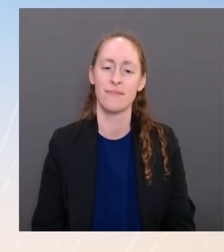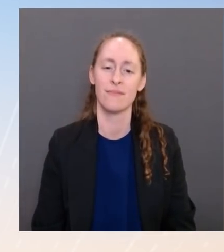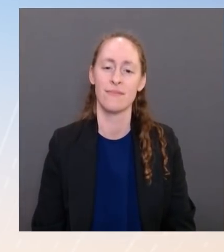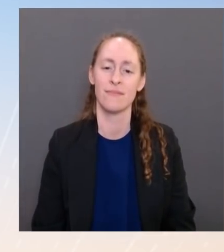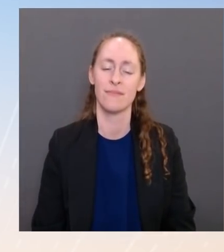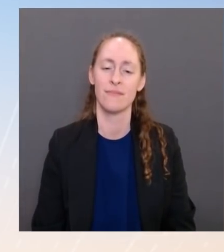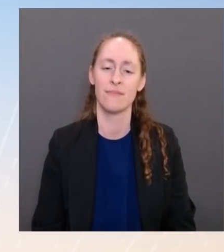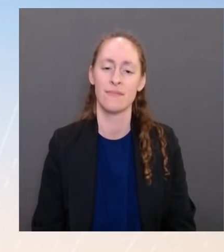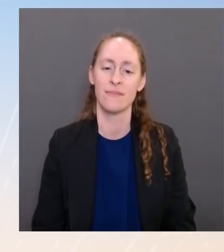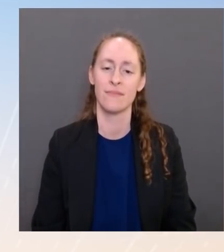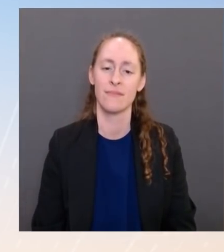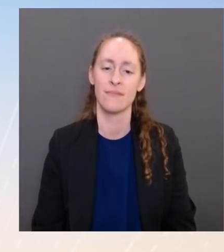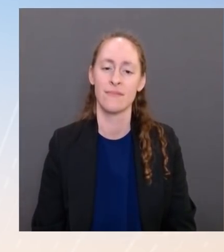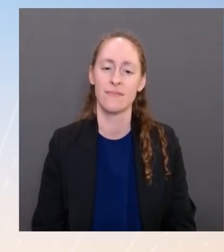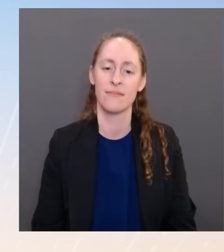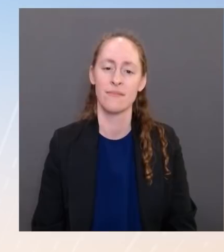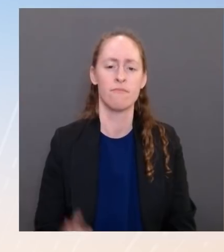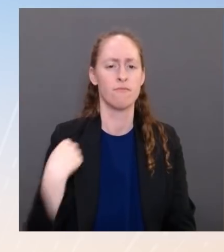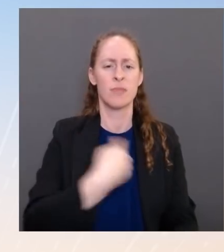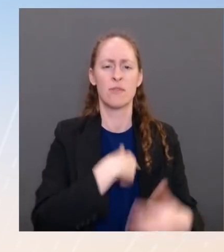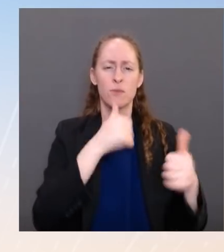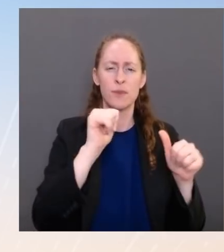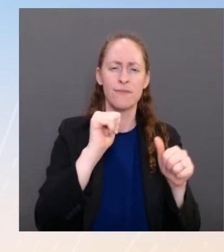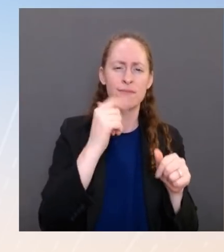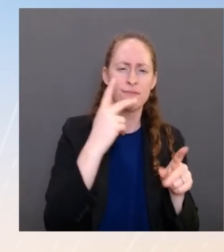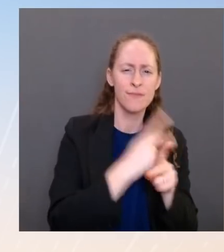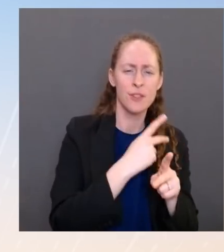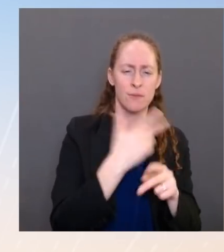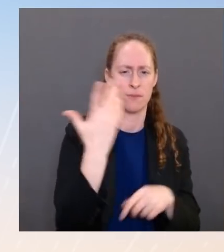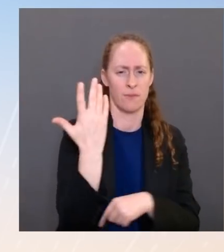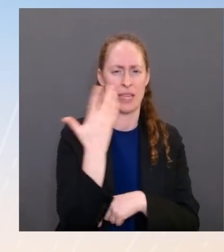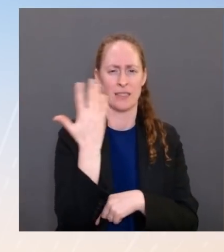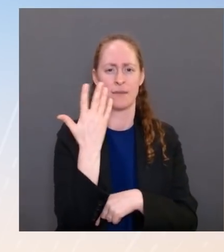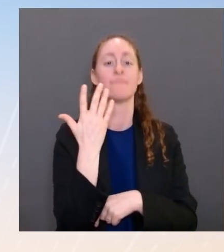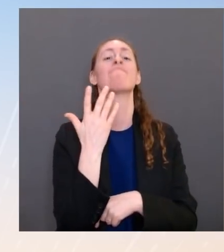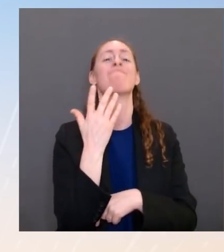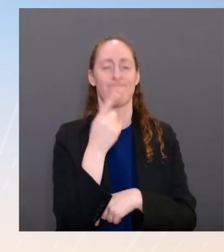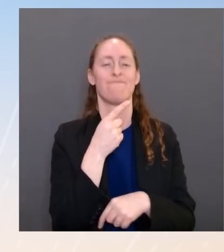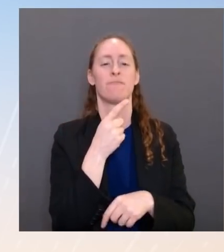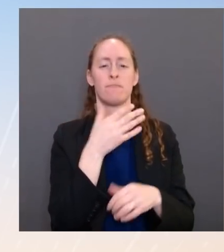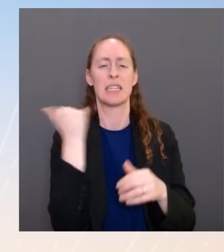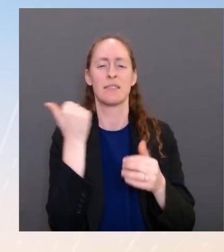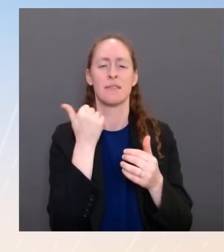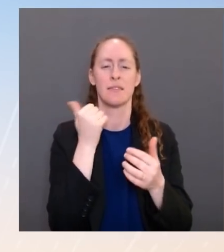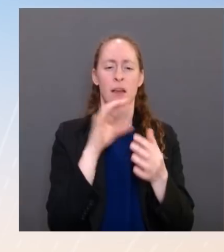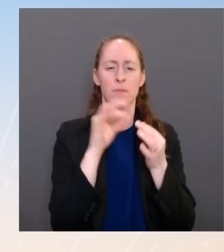to make clear what our positions were on China's approach to investment and economic engagement,